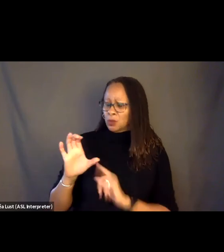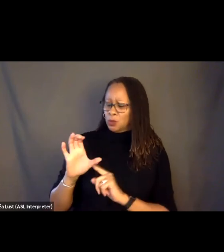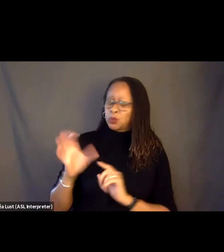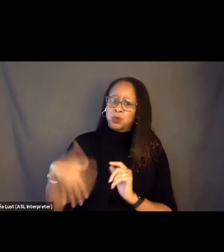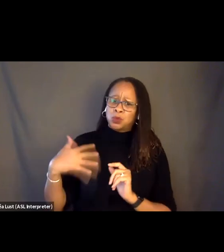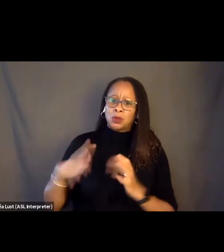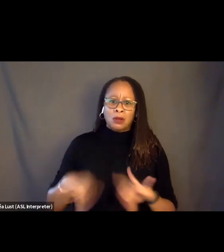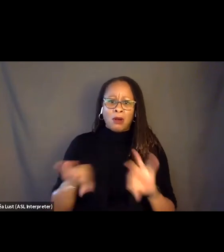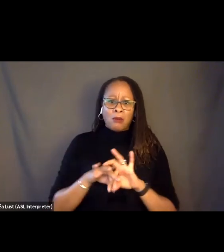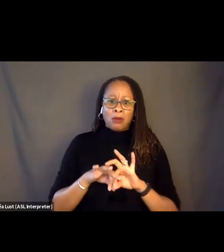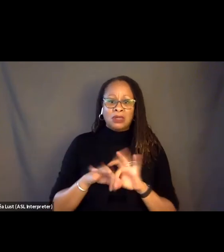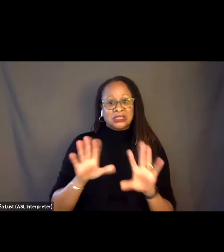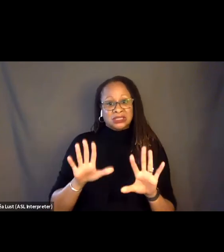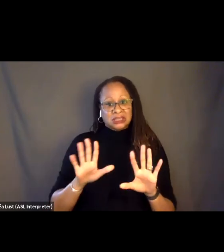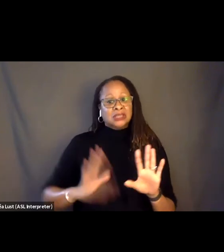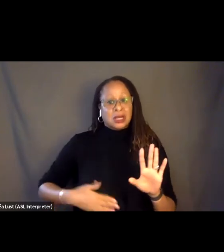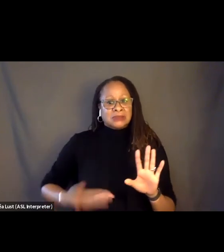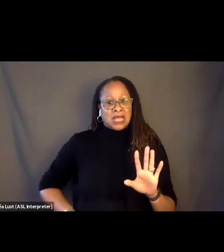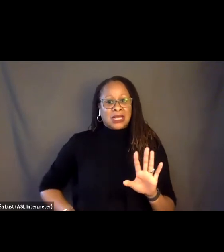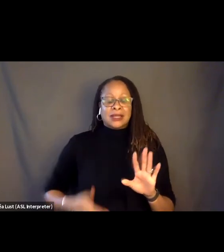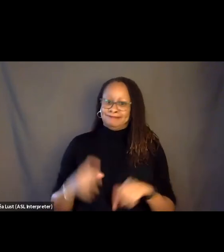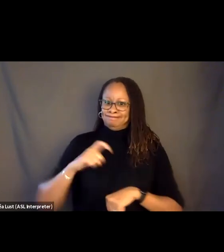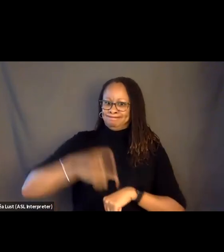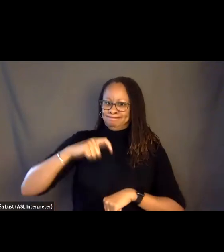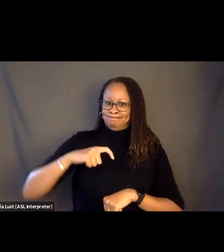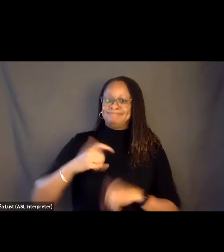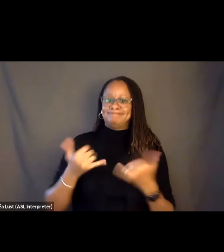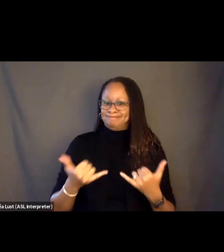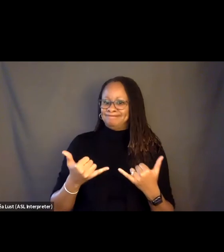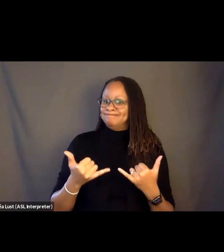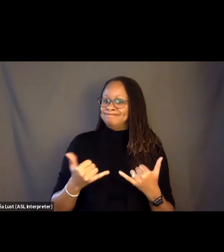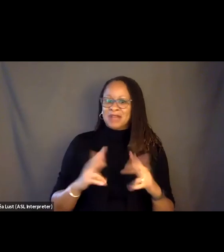It's upsetting, it's timely, and I'm very pleased